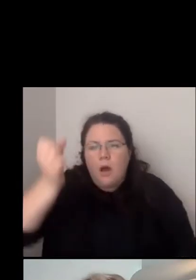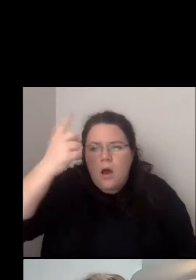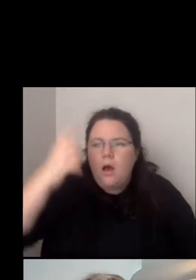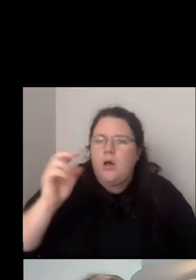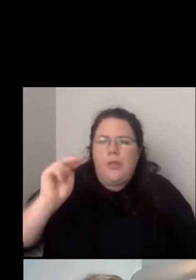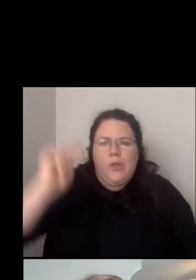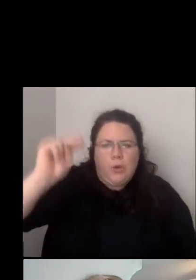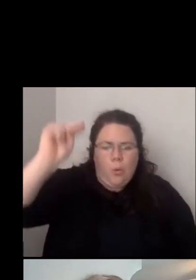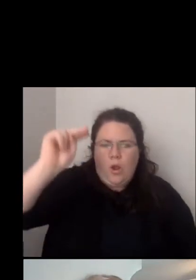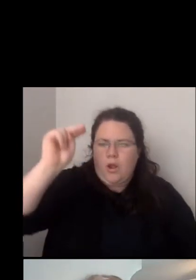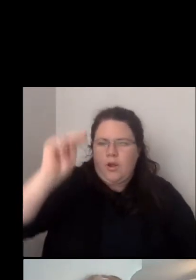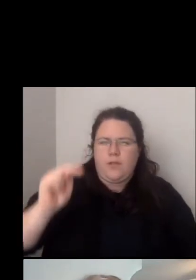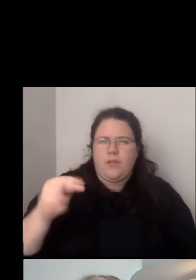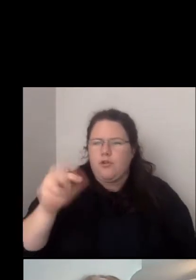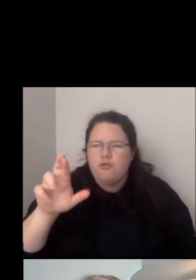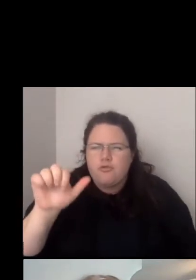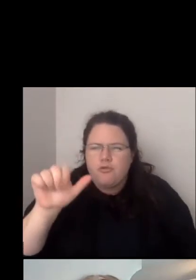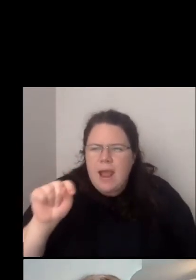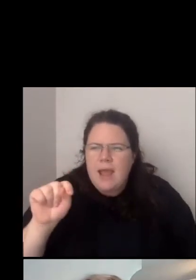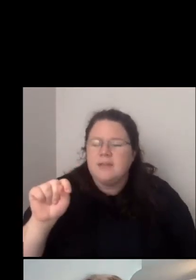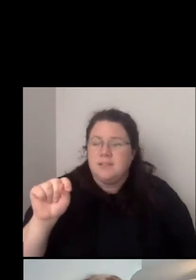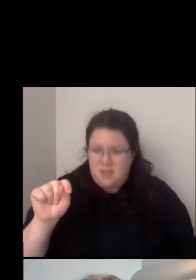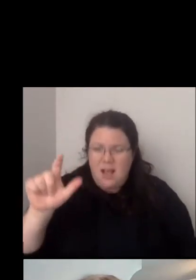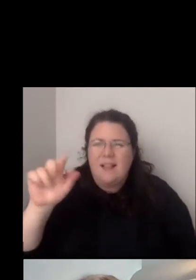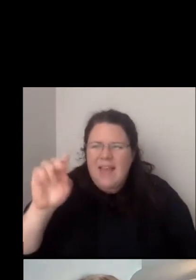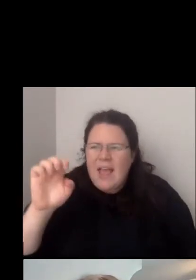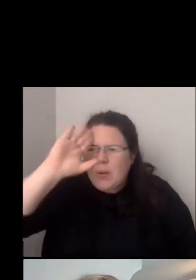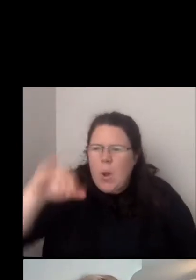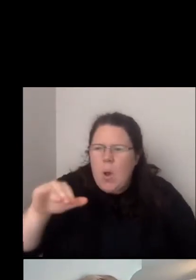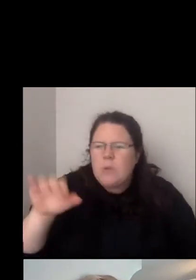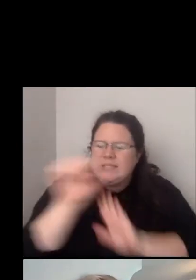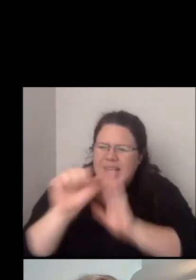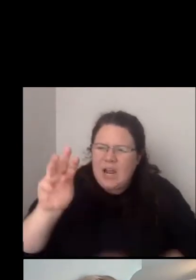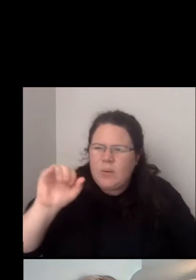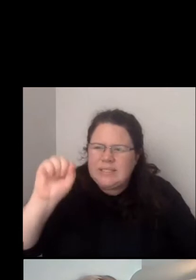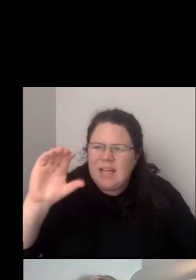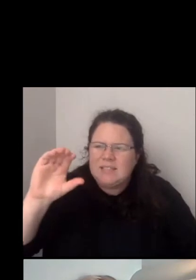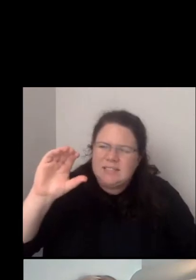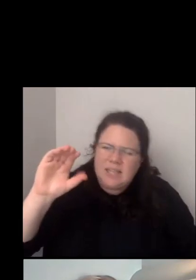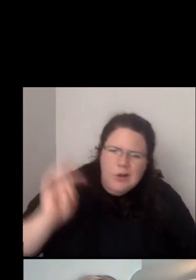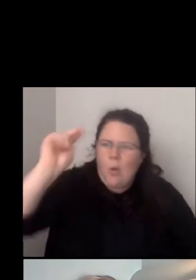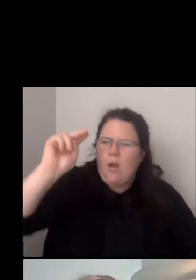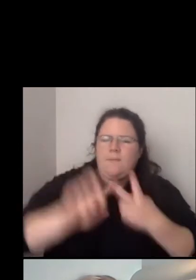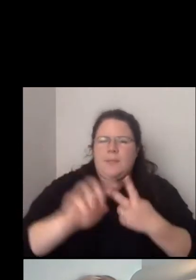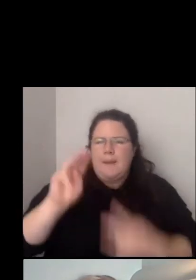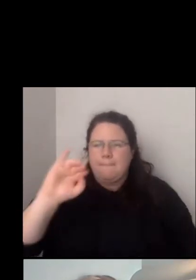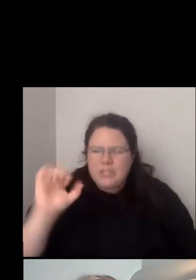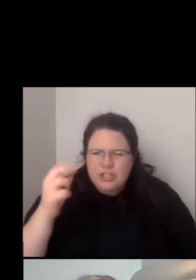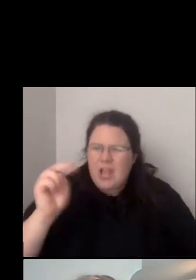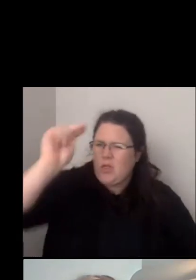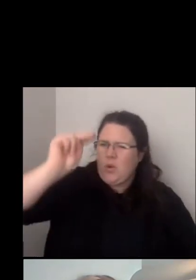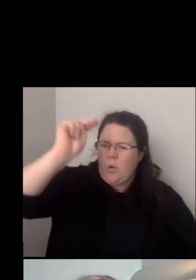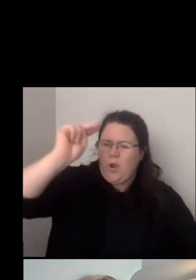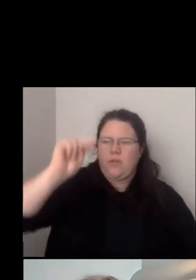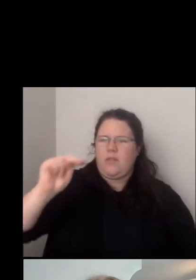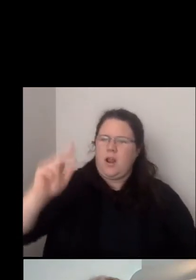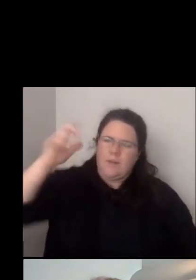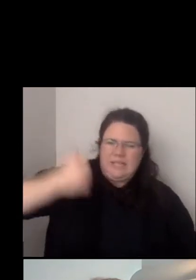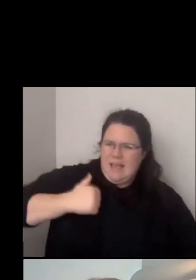I'm talking about, you know, the northern Wisconsin, upper peninsula of Michigan, Ontario and northern lower Michigan a little bit.